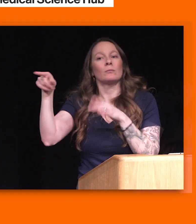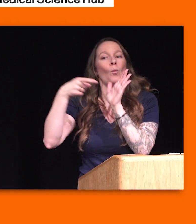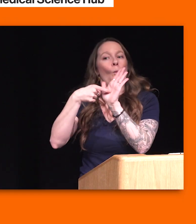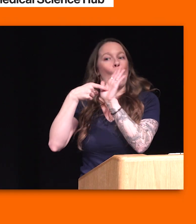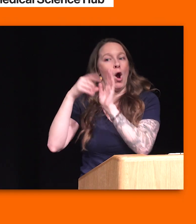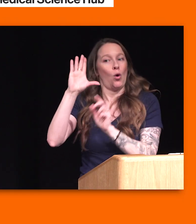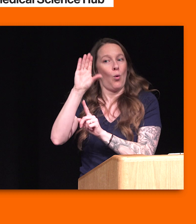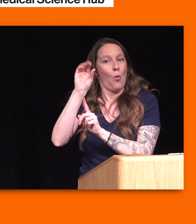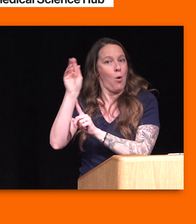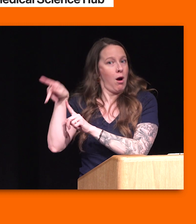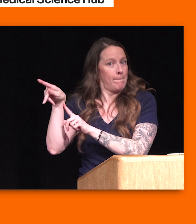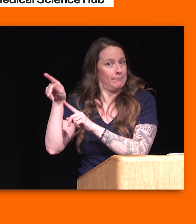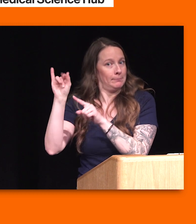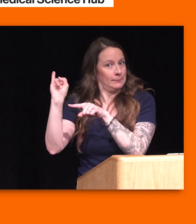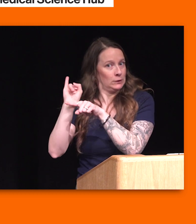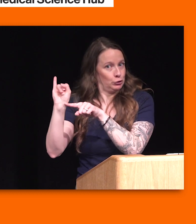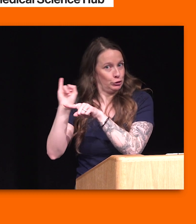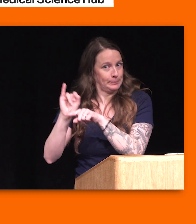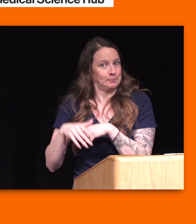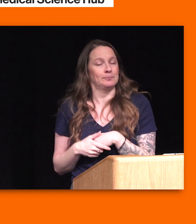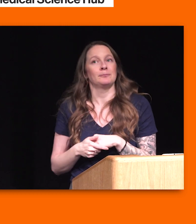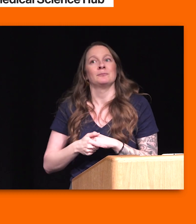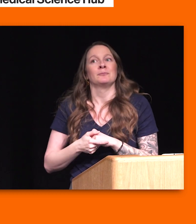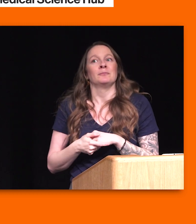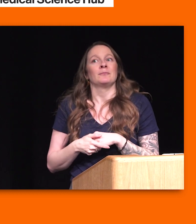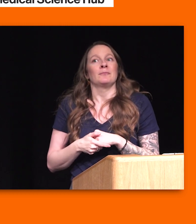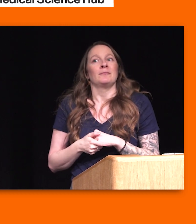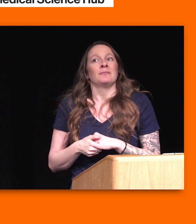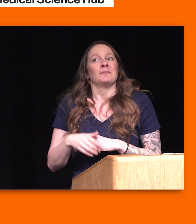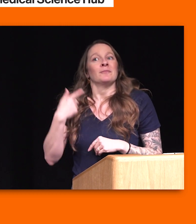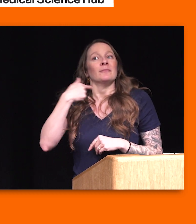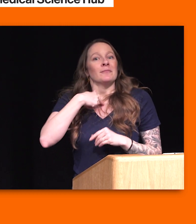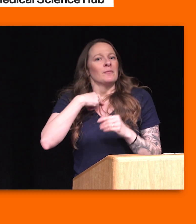It was an associates that required a co-op, or an internship, if you will.